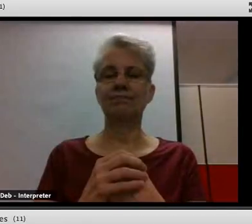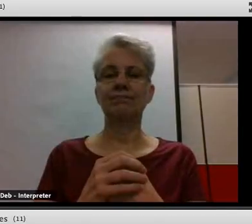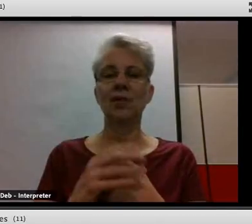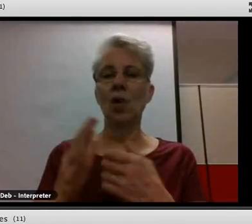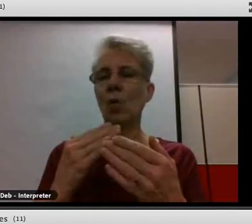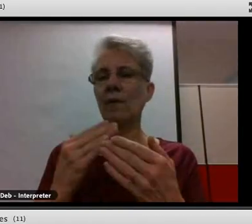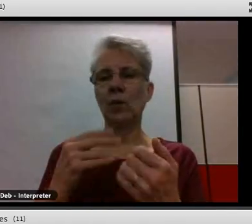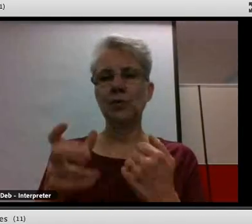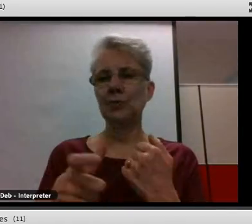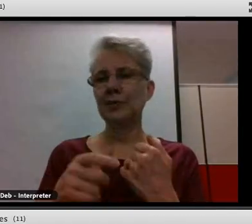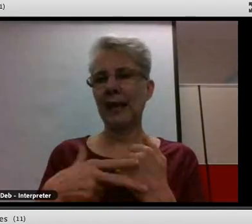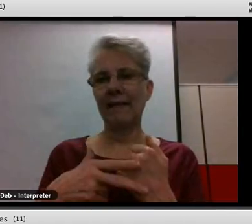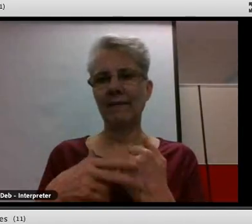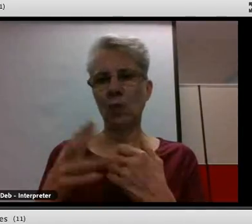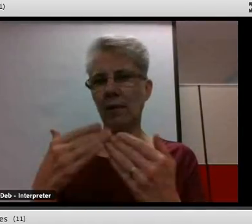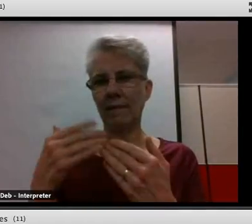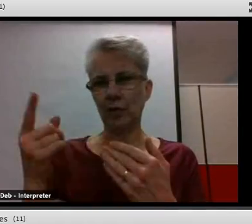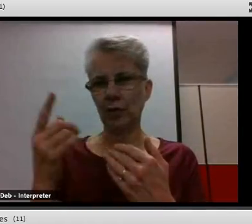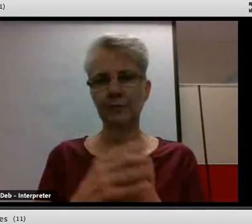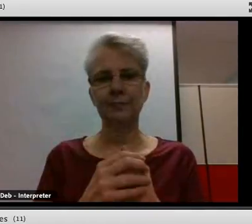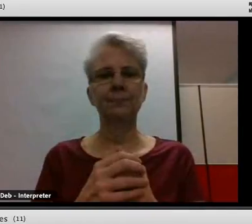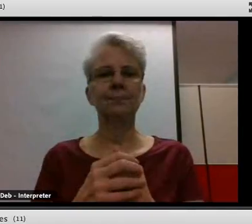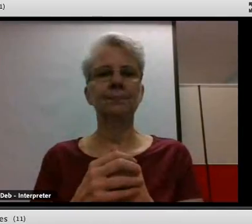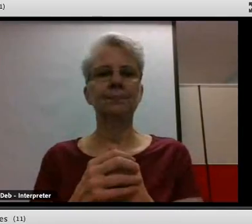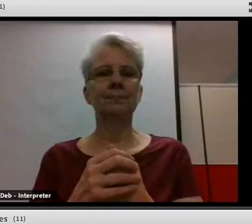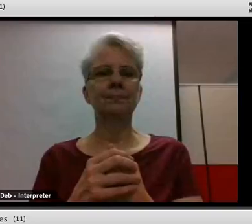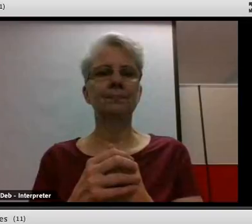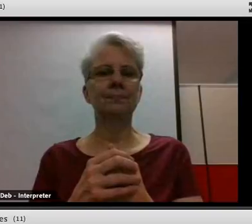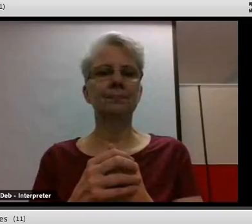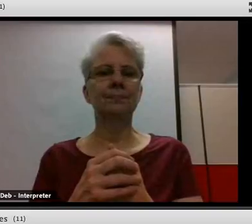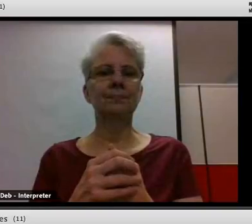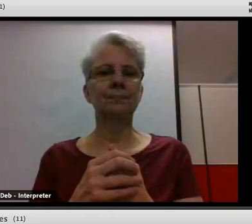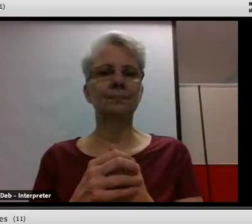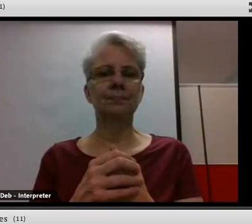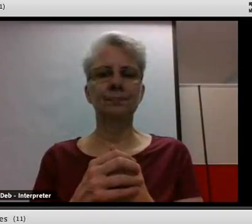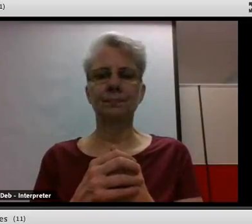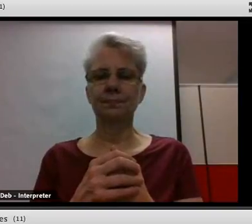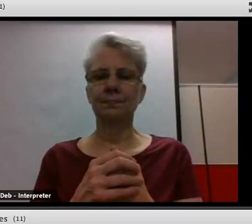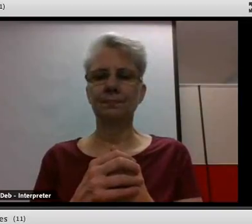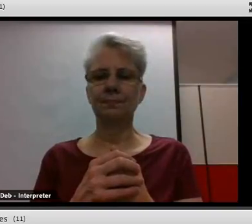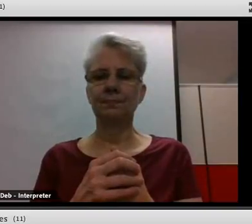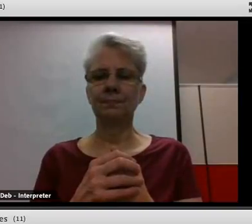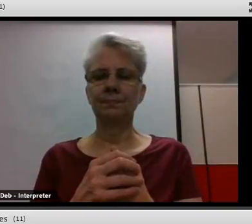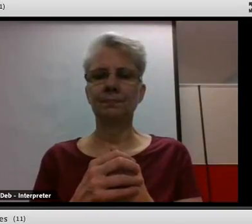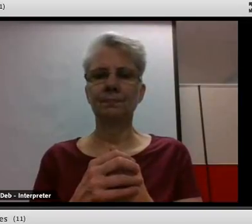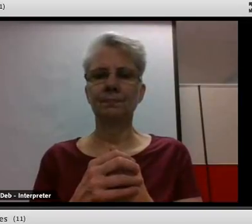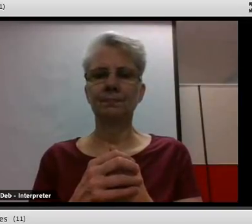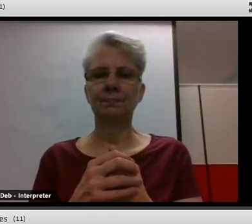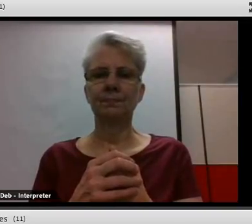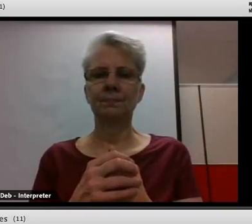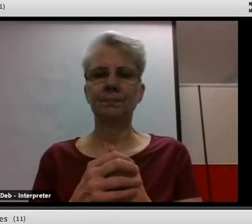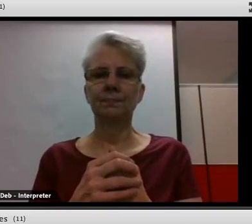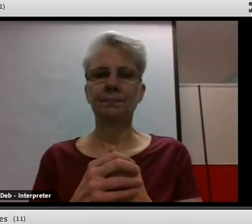So when you name things, you want it to be unique and informative. And the other thing about forms is if you can provide